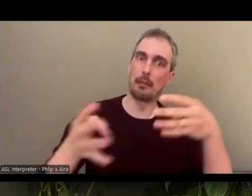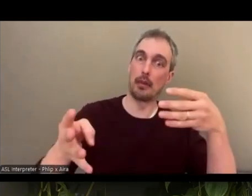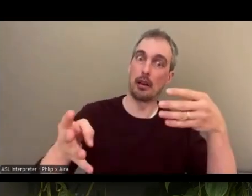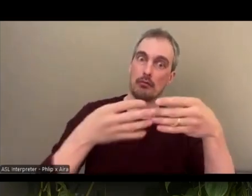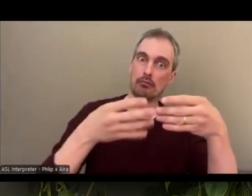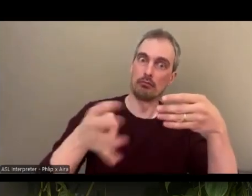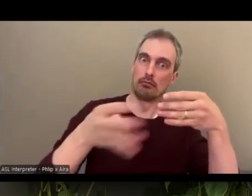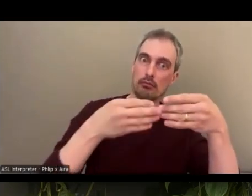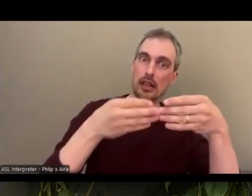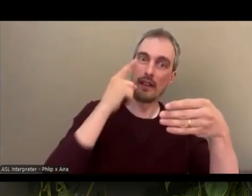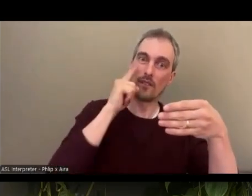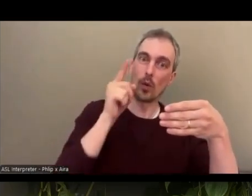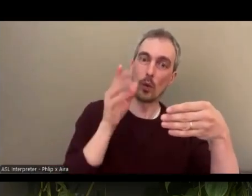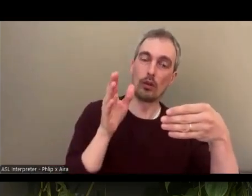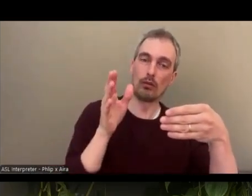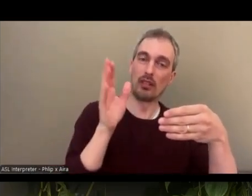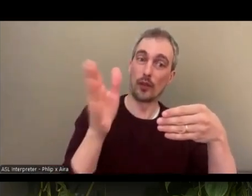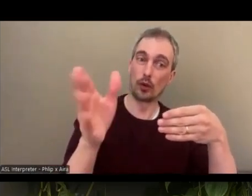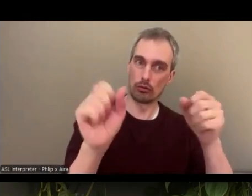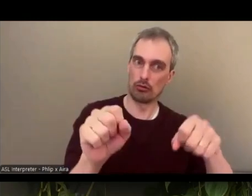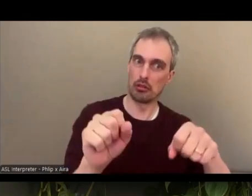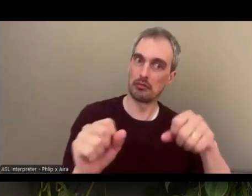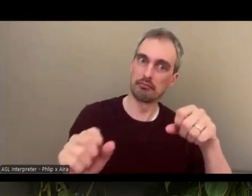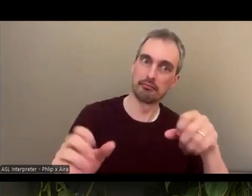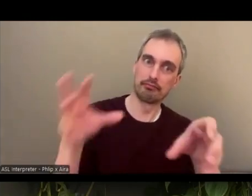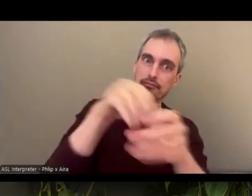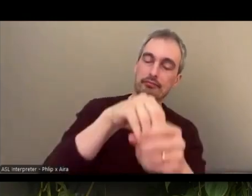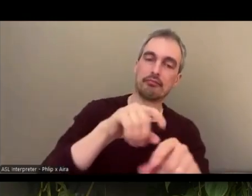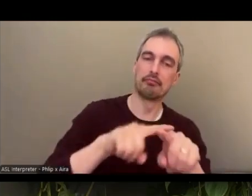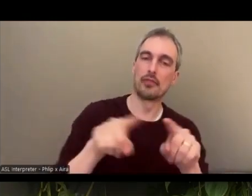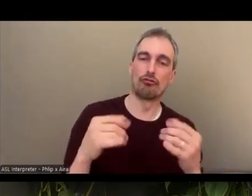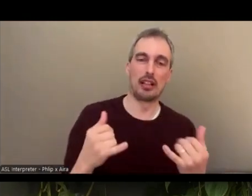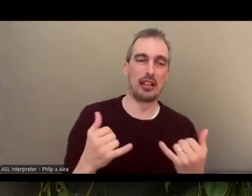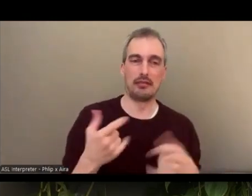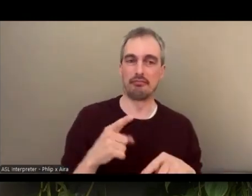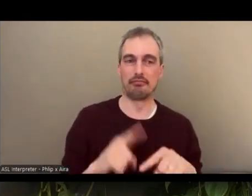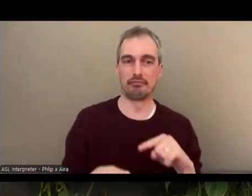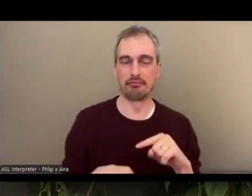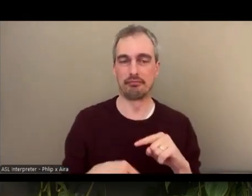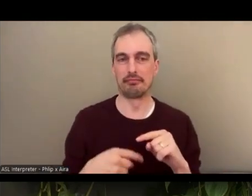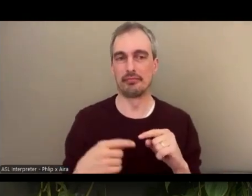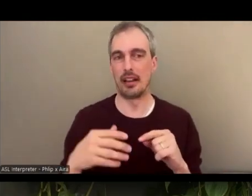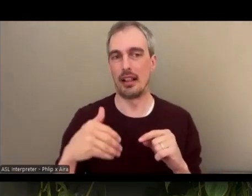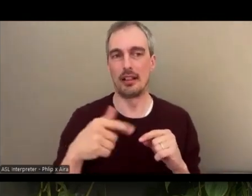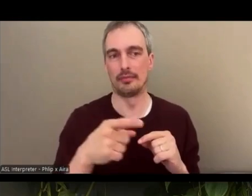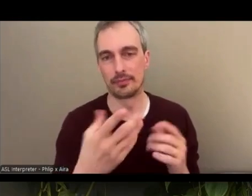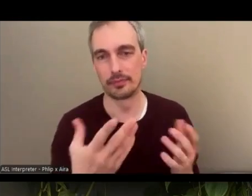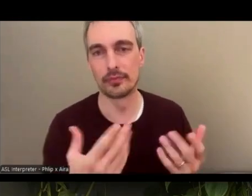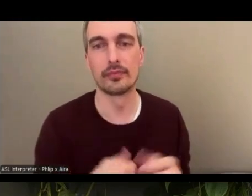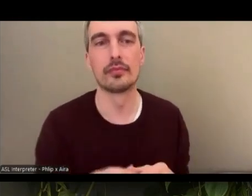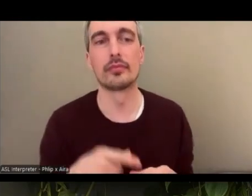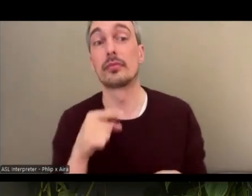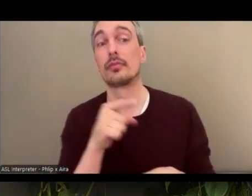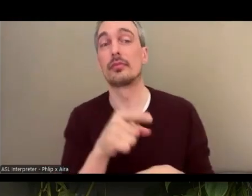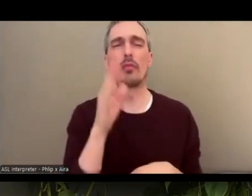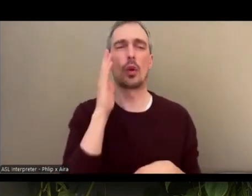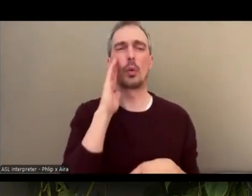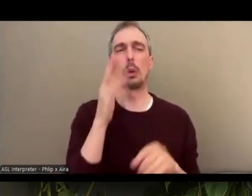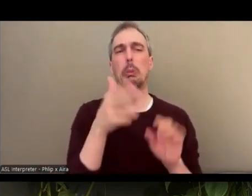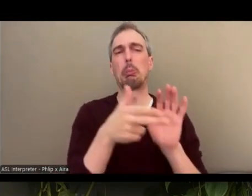enough to allow you to do so. So, We'll call this one started. Which is one step up from no activity in the spreadsheet. It's good for another 4 points.